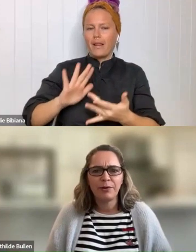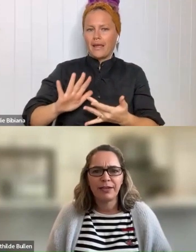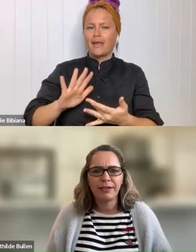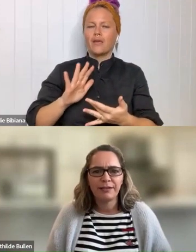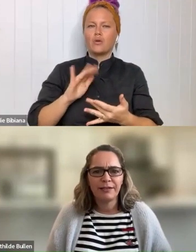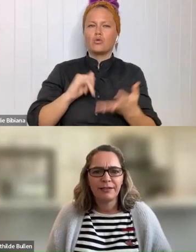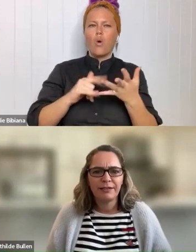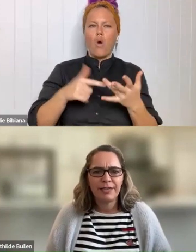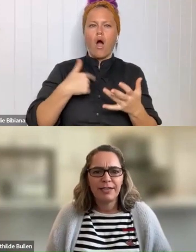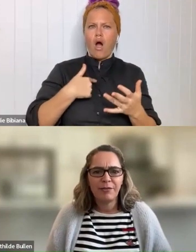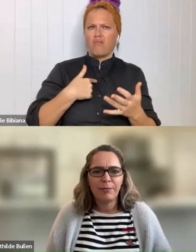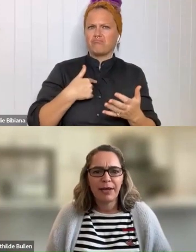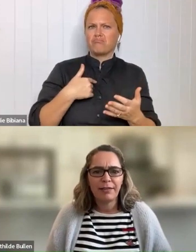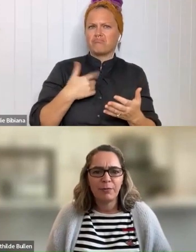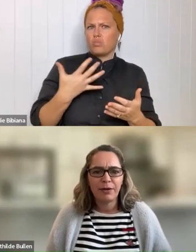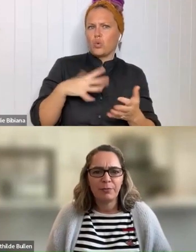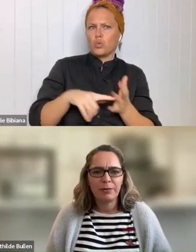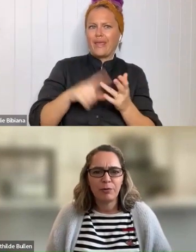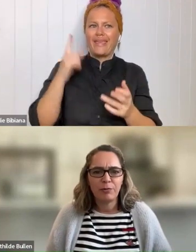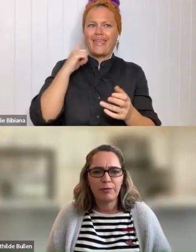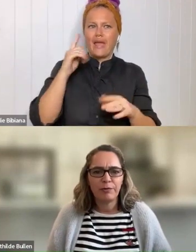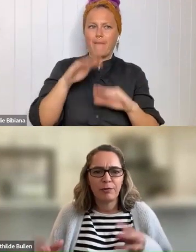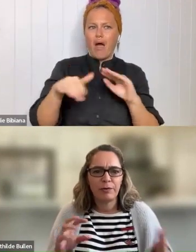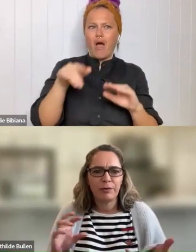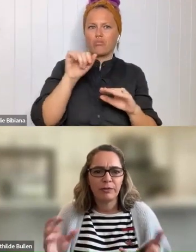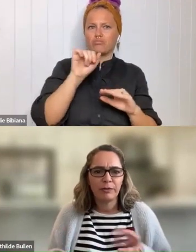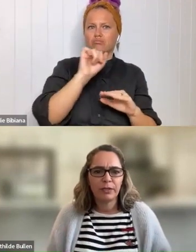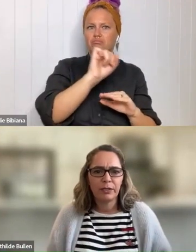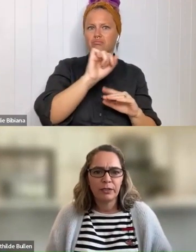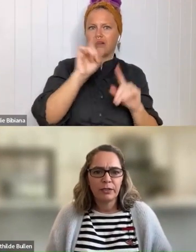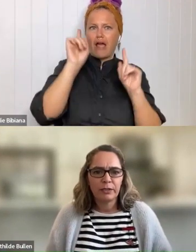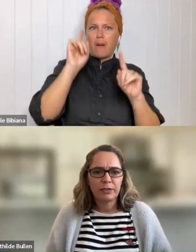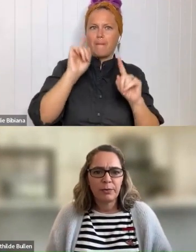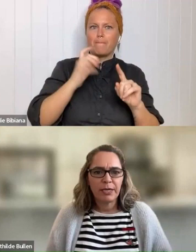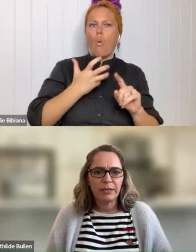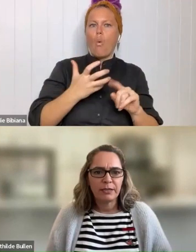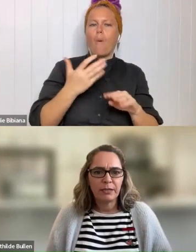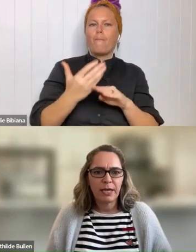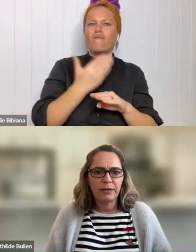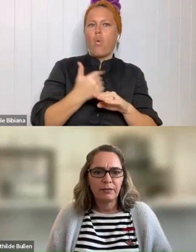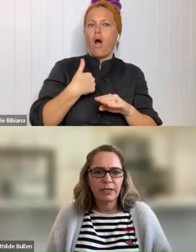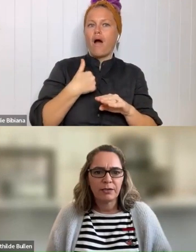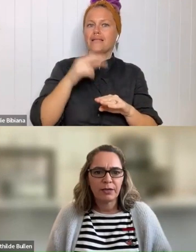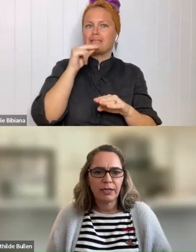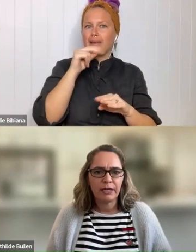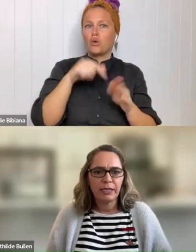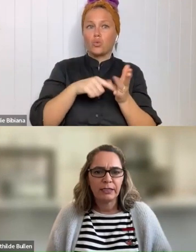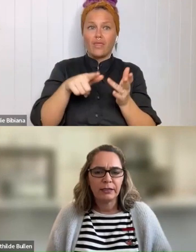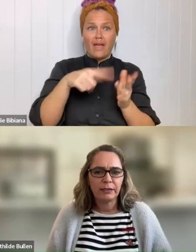of want to hear about that one a bit more before speaking to that, if that's okay, Lena.